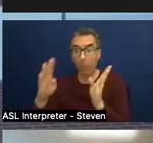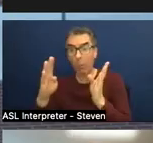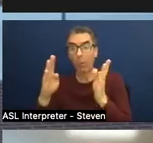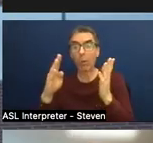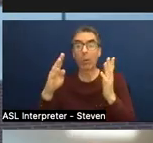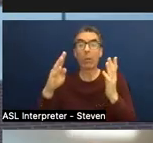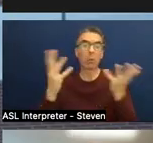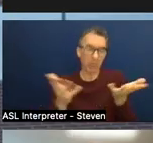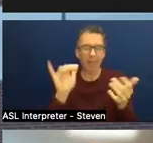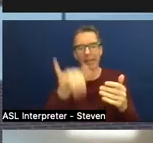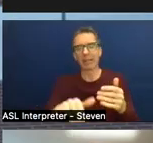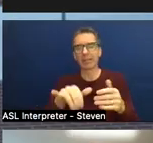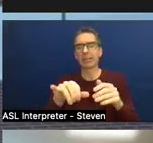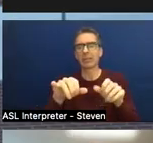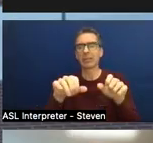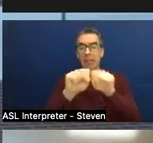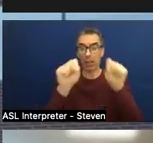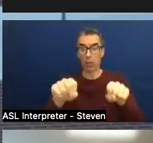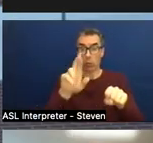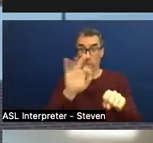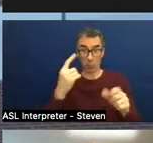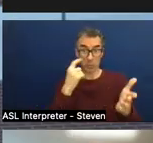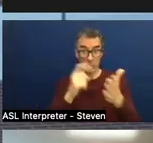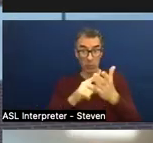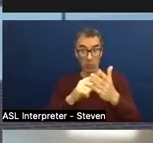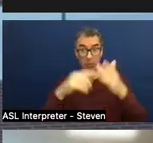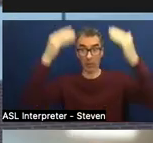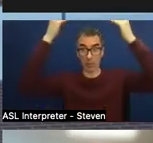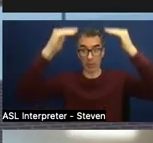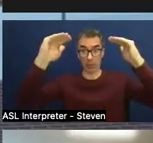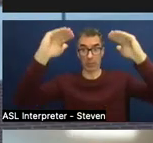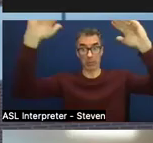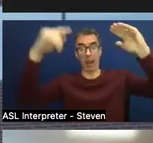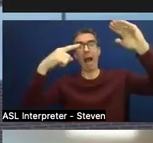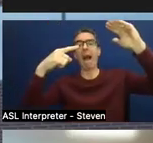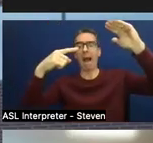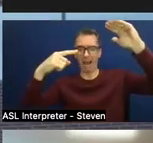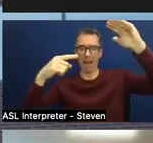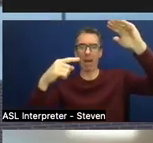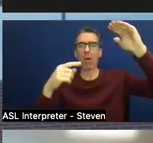is adjusted to help maximize coverage for riders waiting for the bus.